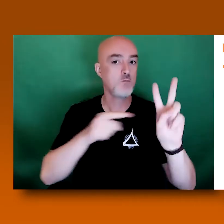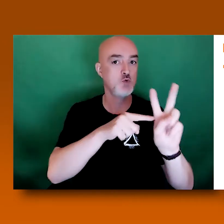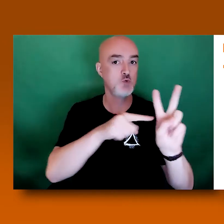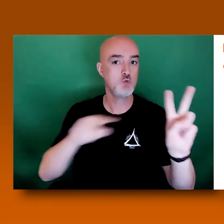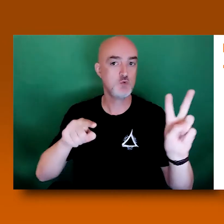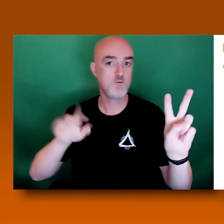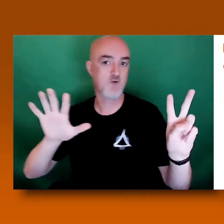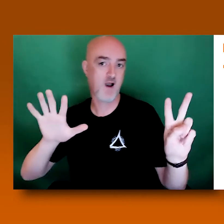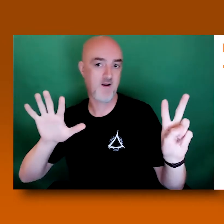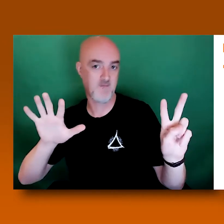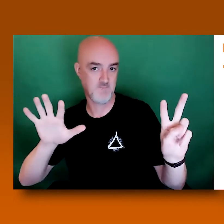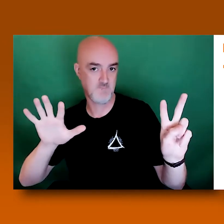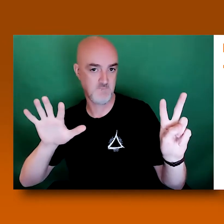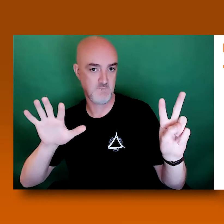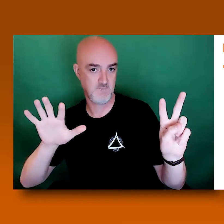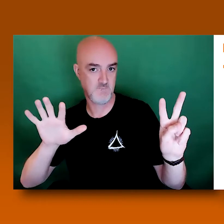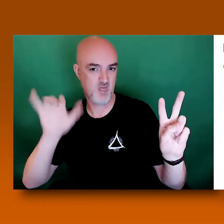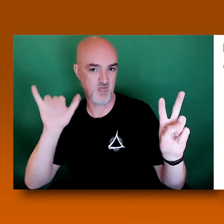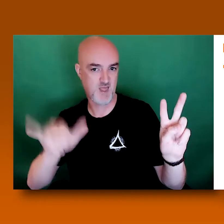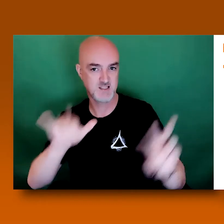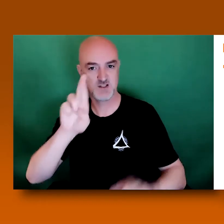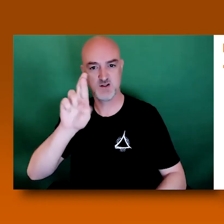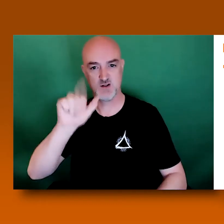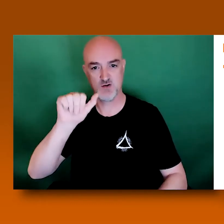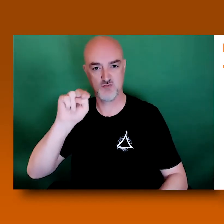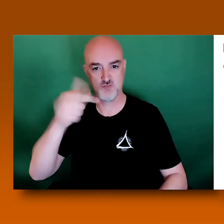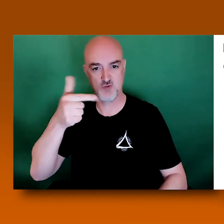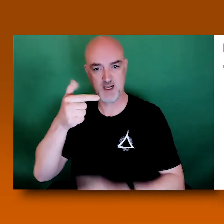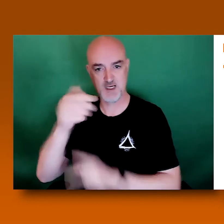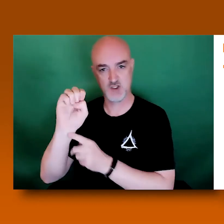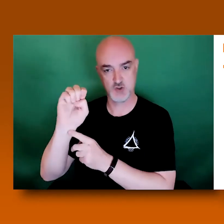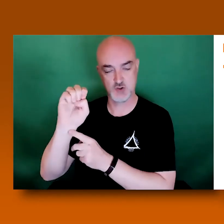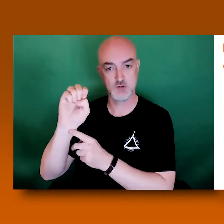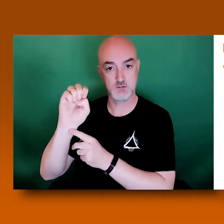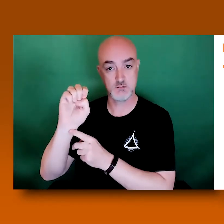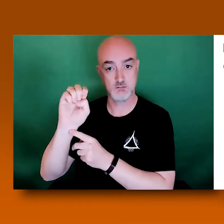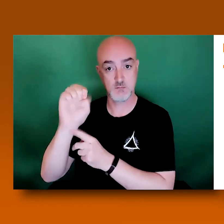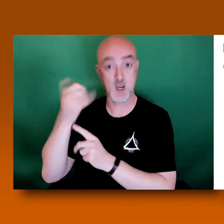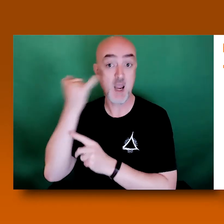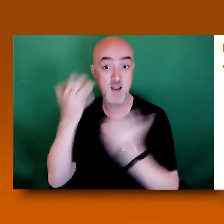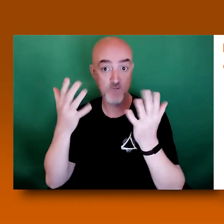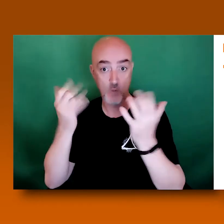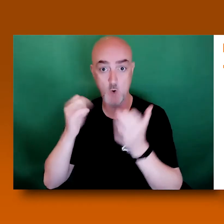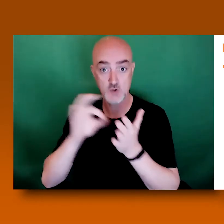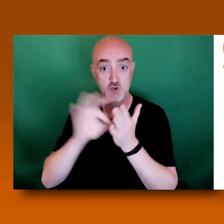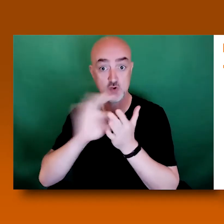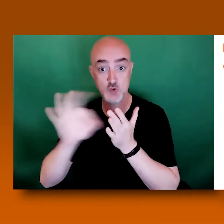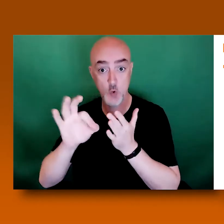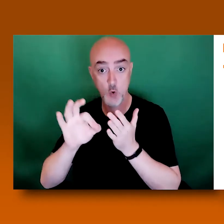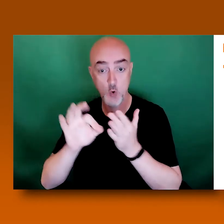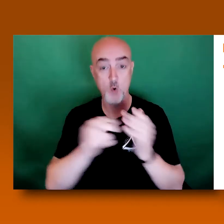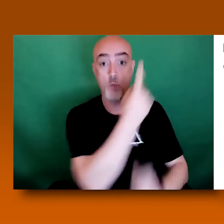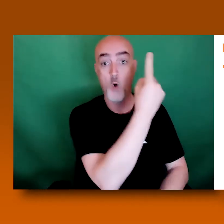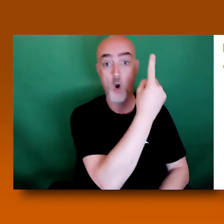within that range between two and 5. That's the range that was given by the initial 3 evaluators.